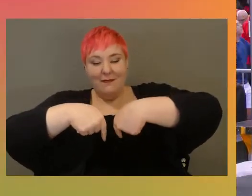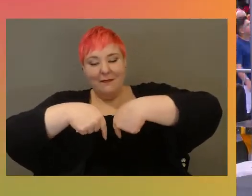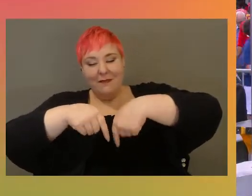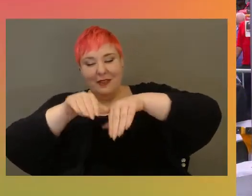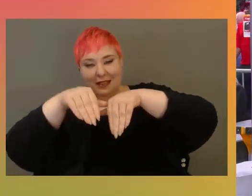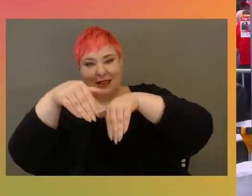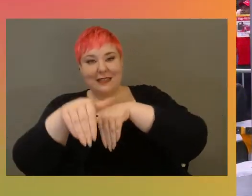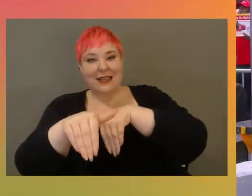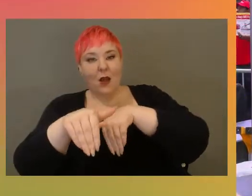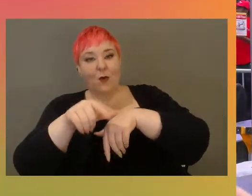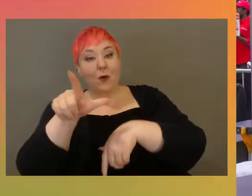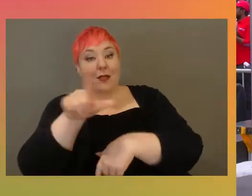THEN TUCK YOUR RIGHT TOES